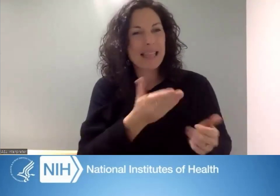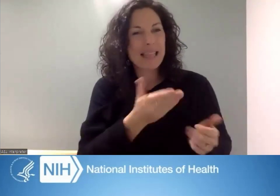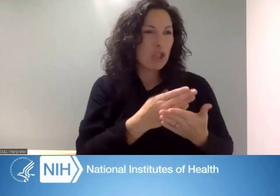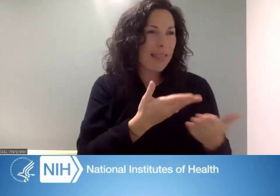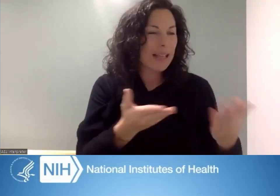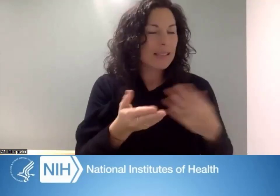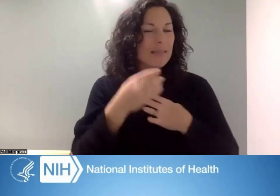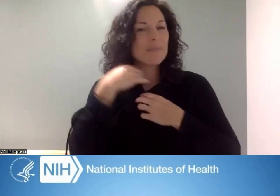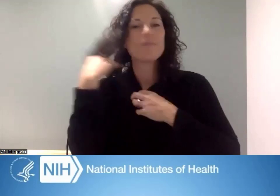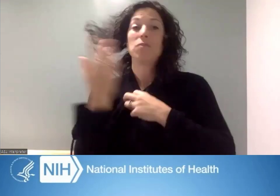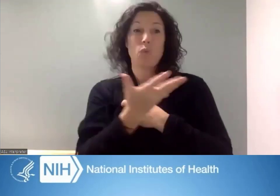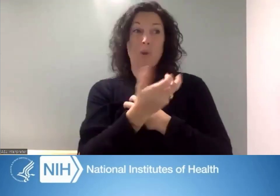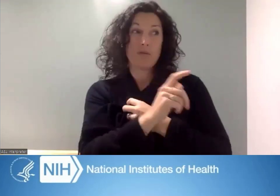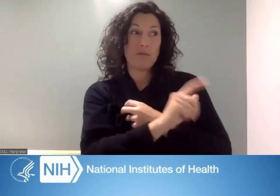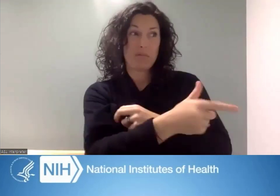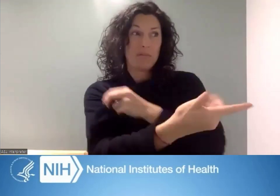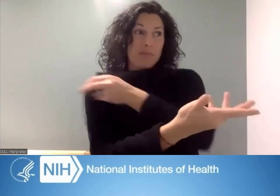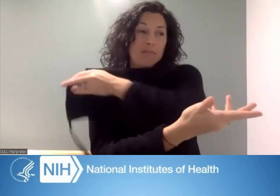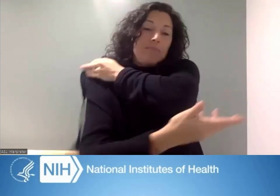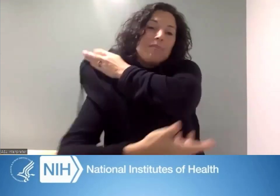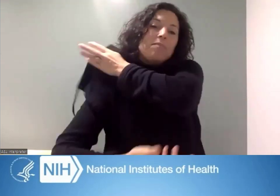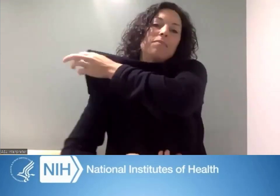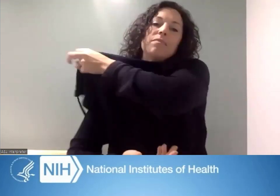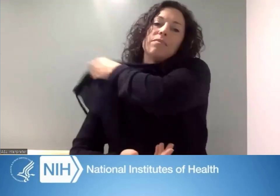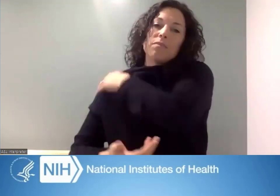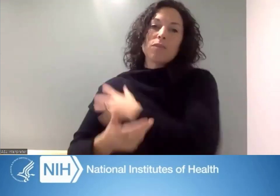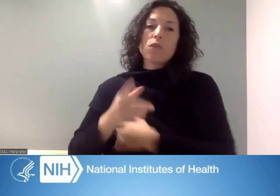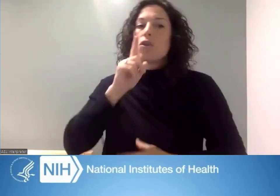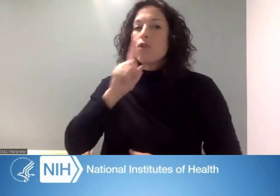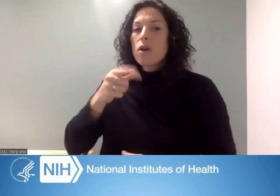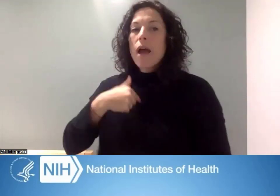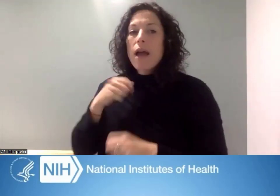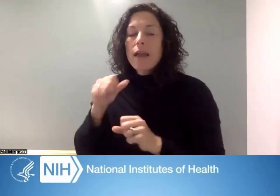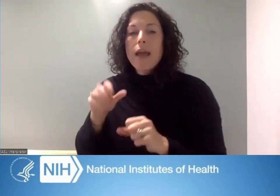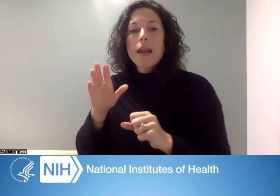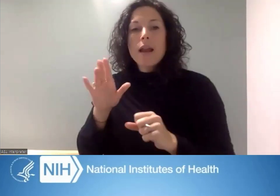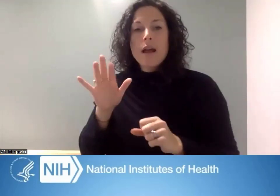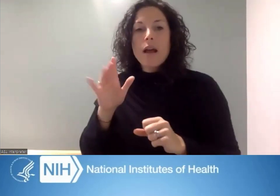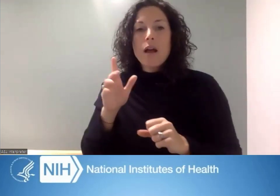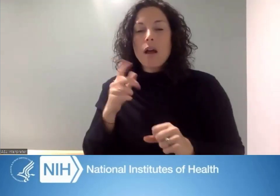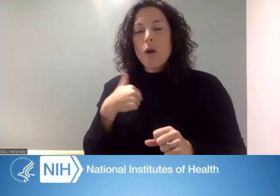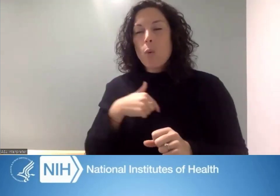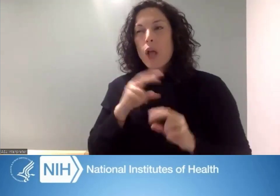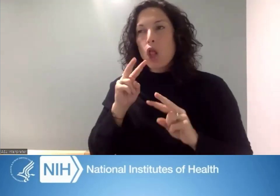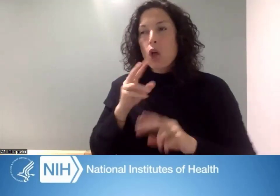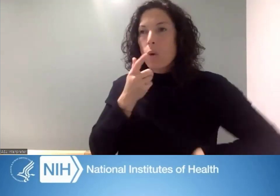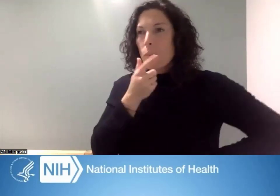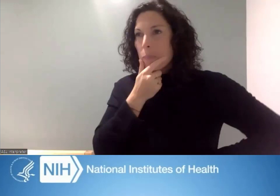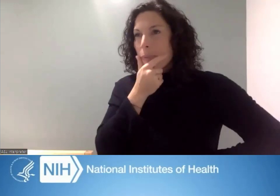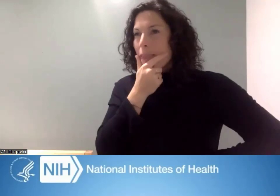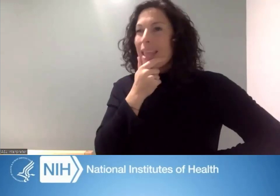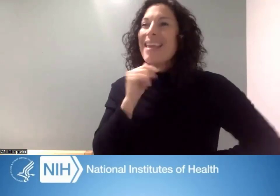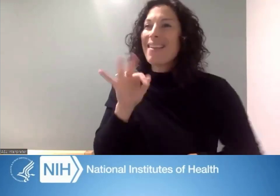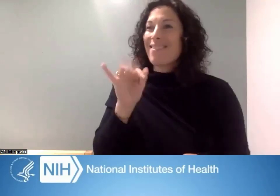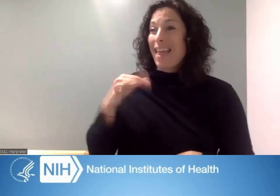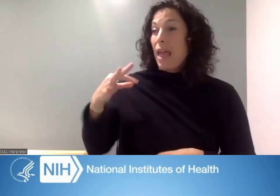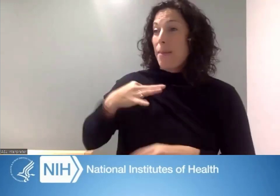I don't know if you want to start, Emily. Emily Linde: Sure, I can. So what we're looking at there is whether or not the applicant organization